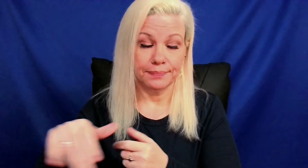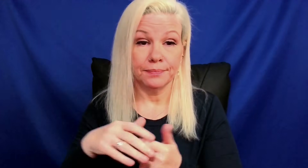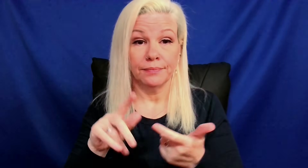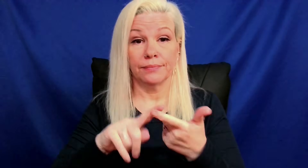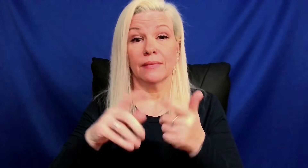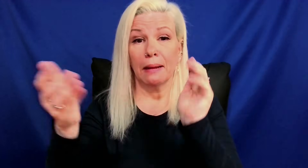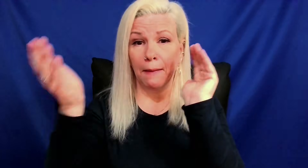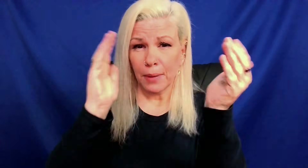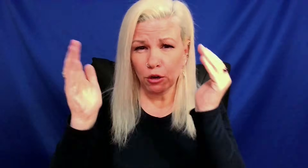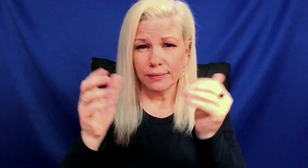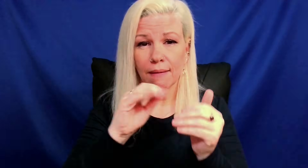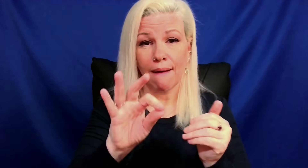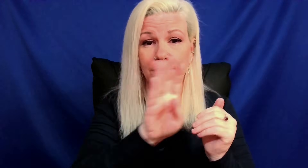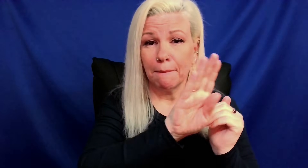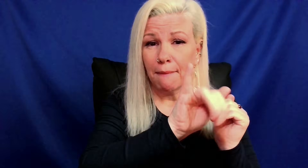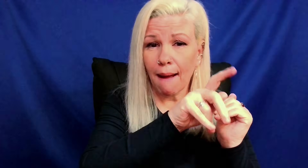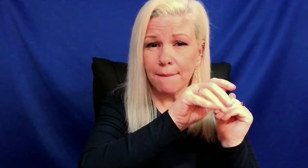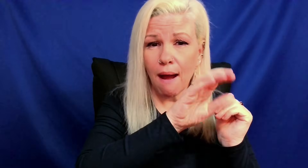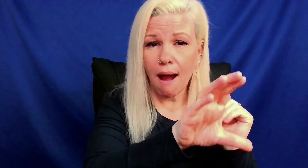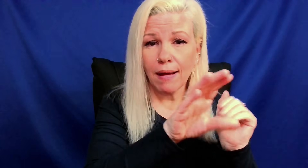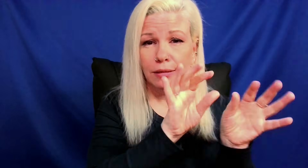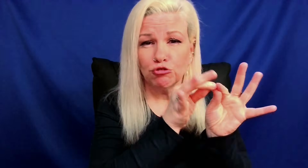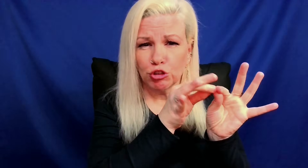to white counterparts.